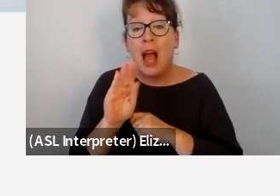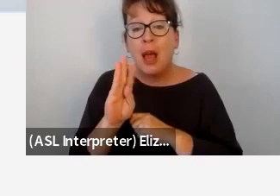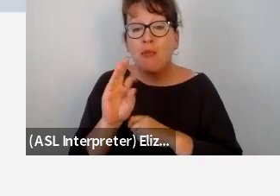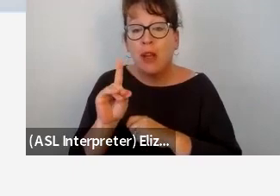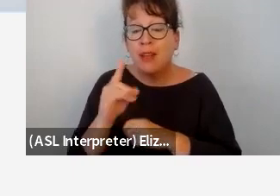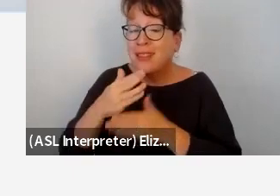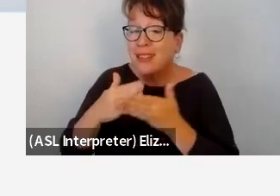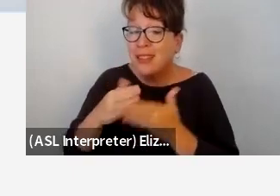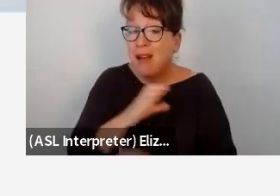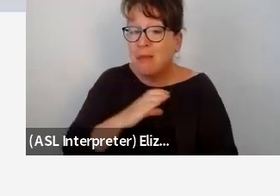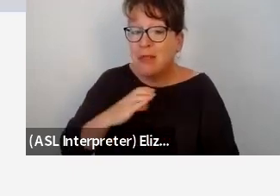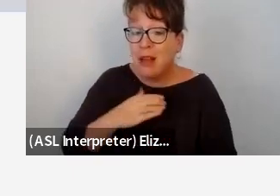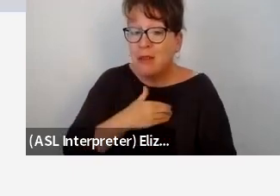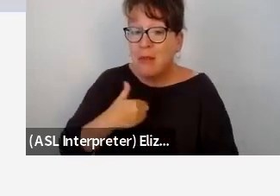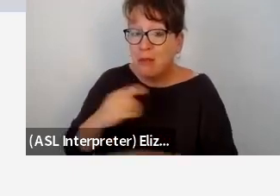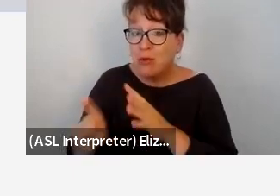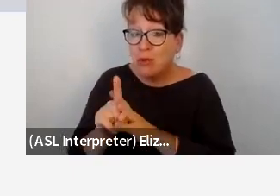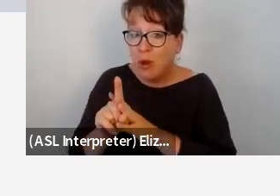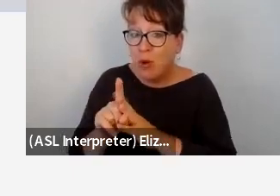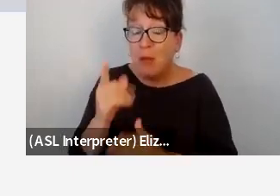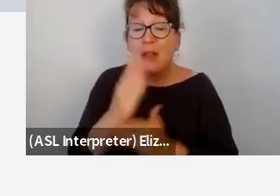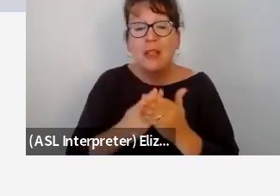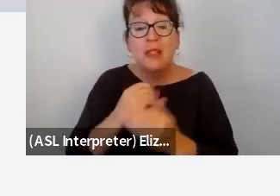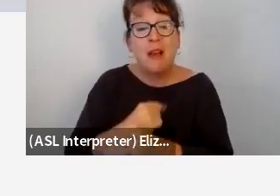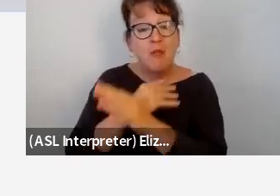All right. So in terms of a funding cap for the planning grants, we're